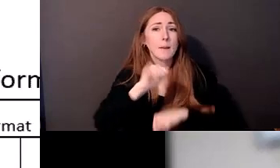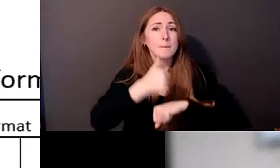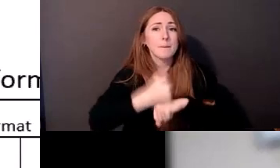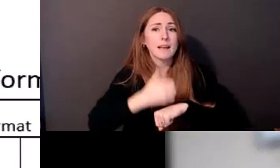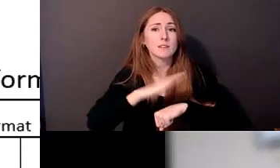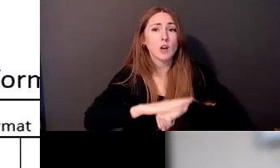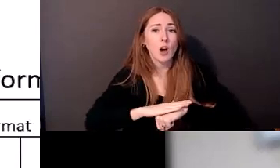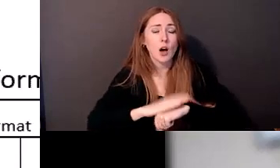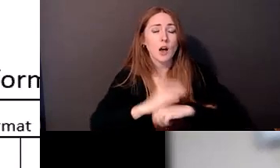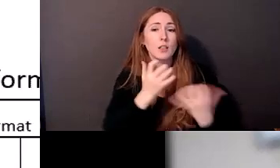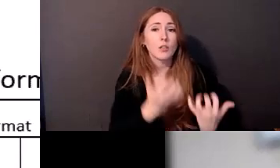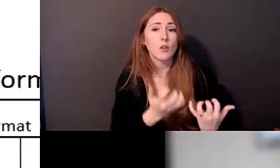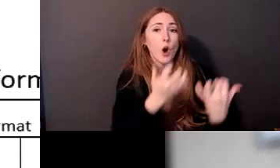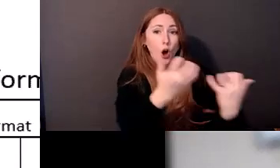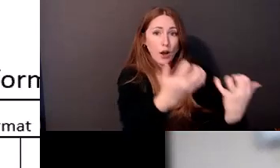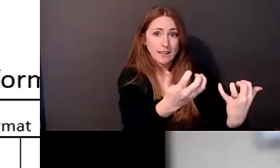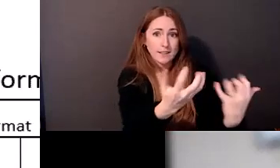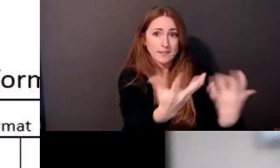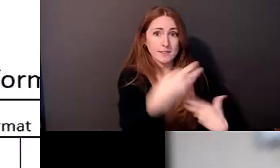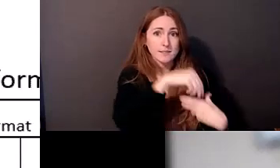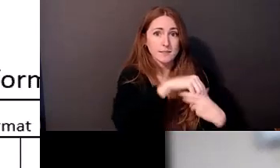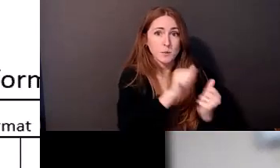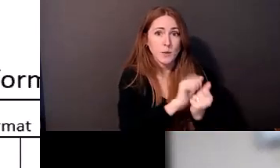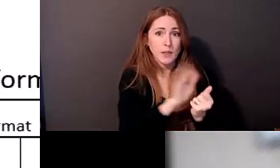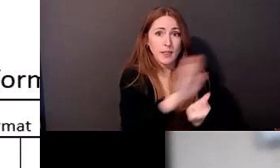were included in the studies, the information formats that